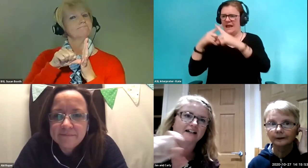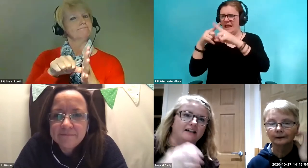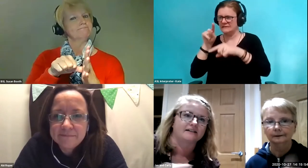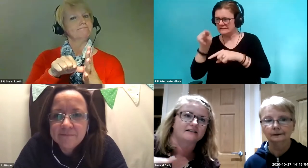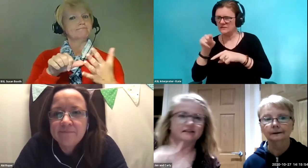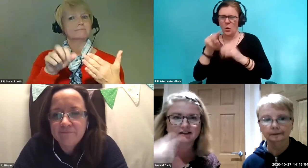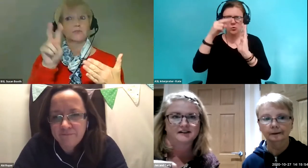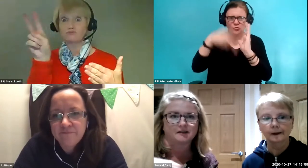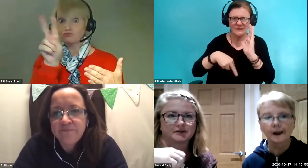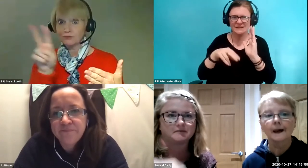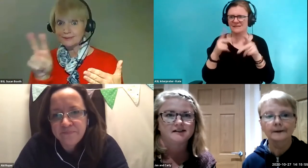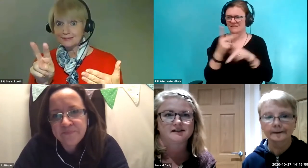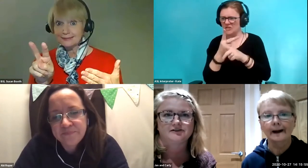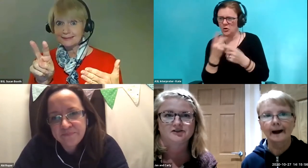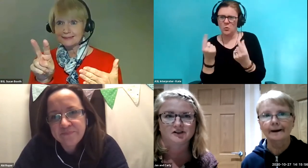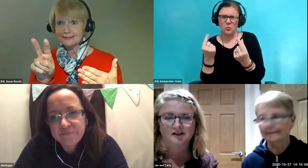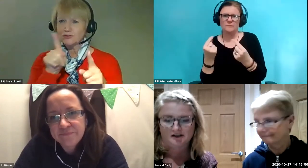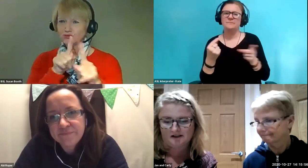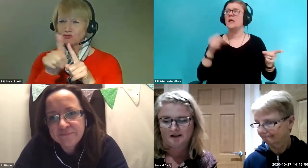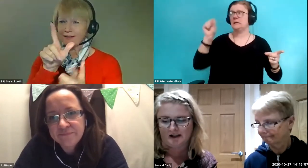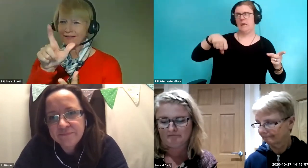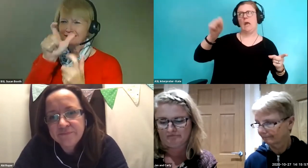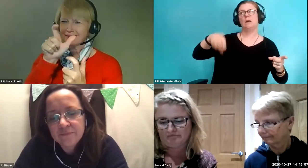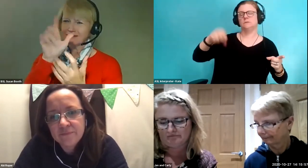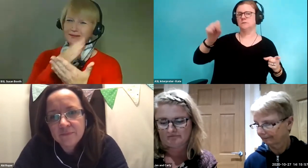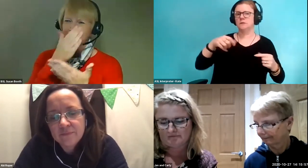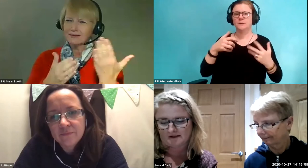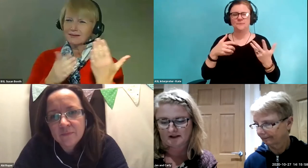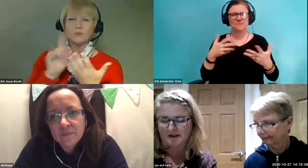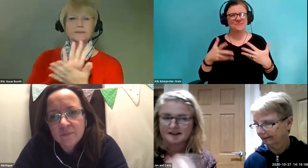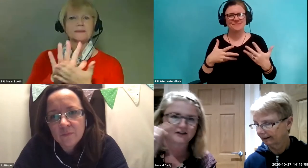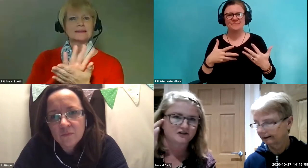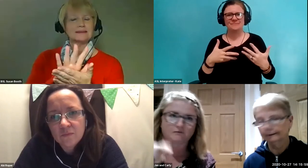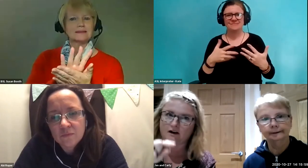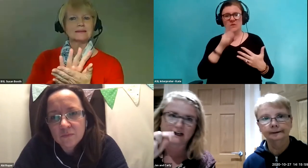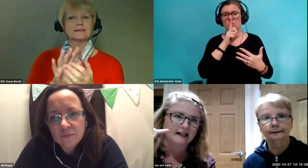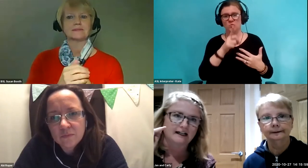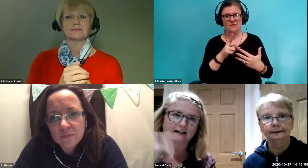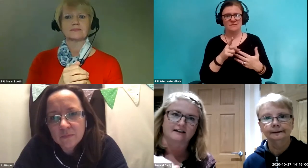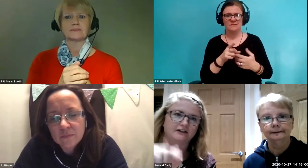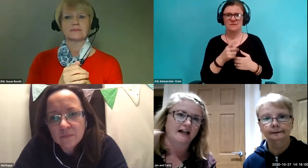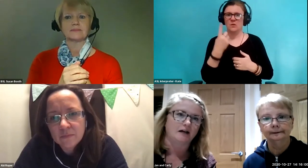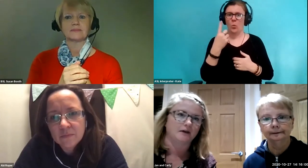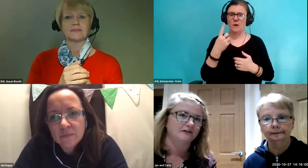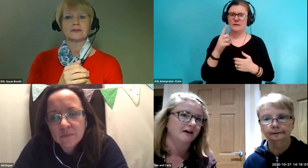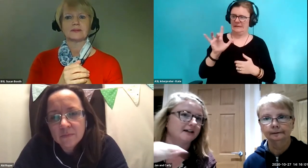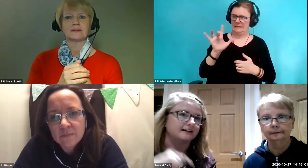and interpret the message and so things that are just one click and you get where you're going